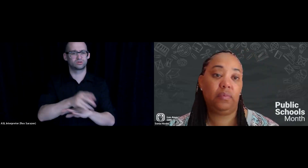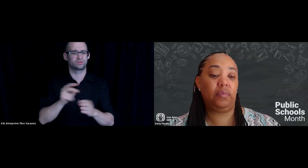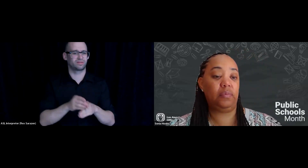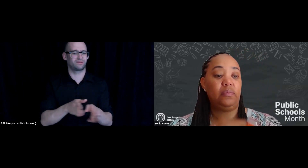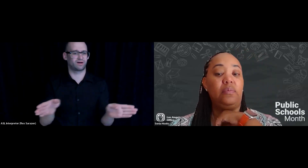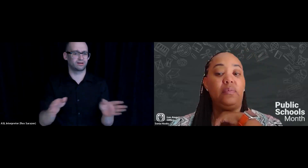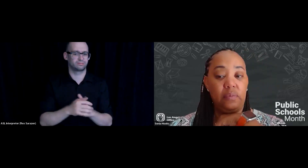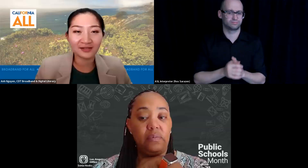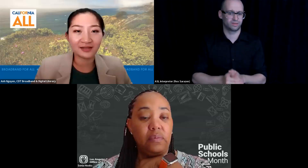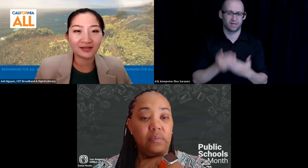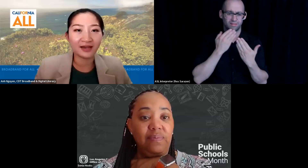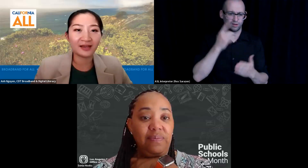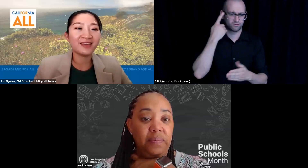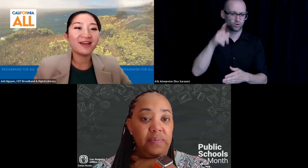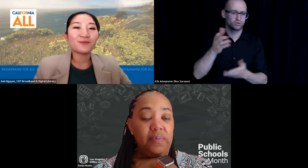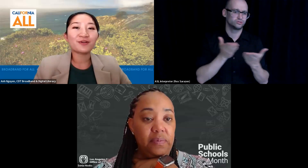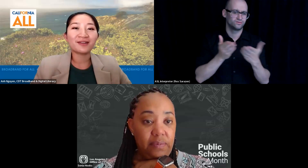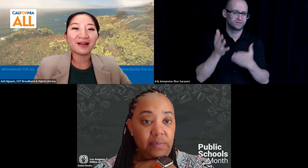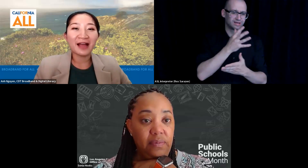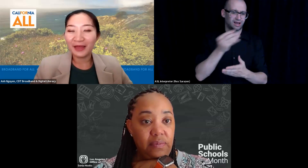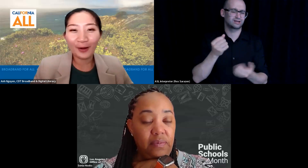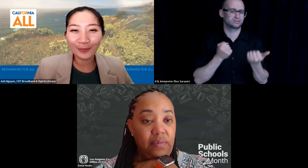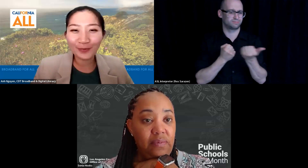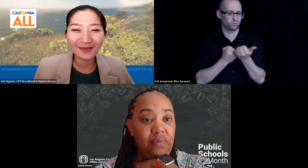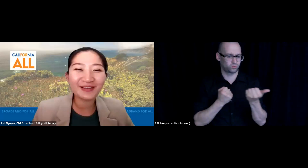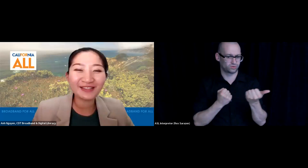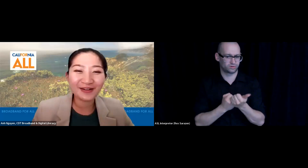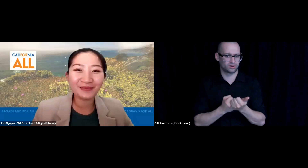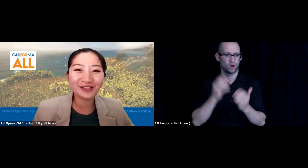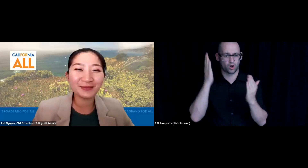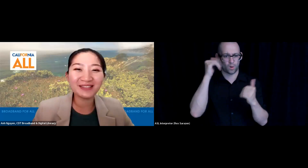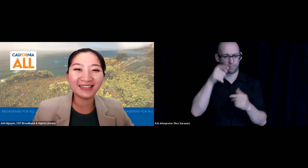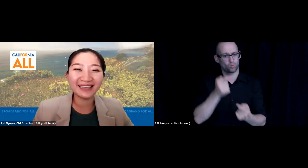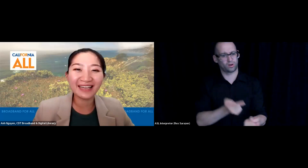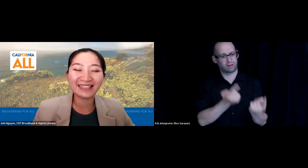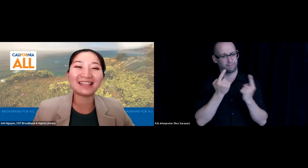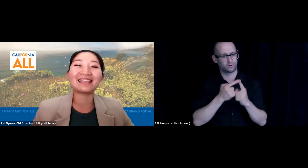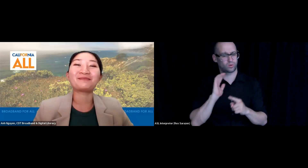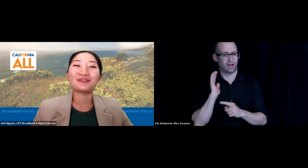for your service and advocacy. I hope you're coming to our workshops in LA! Because I think